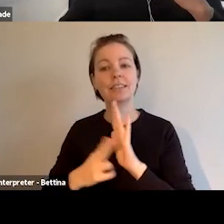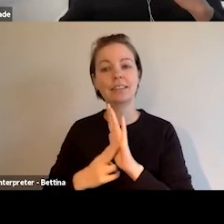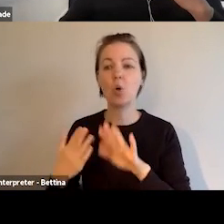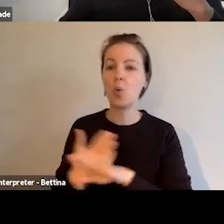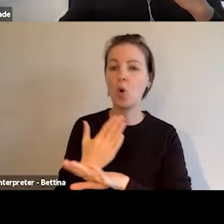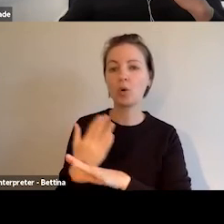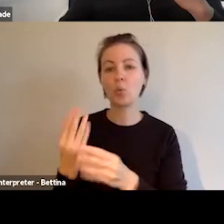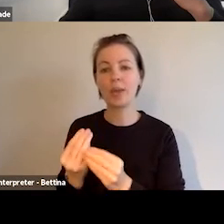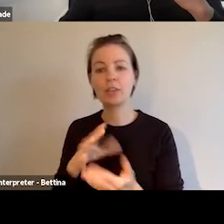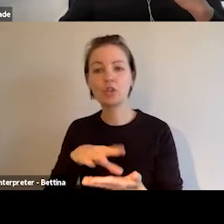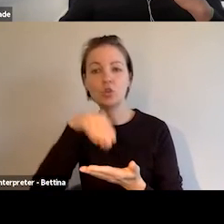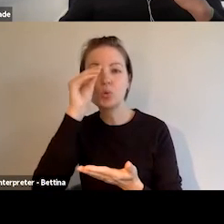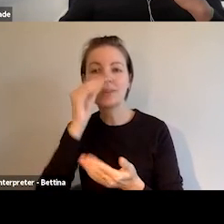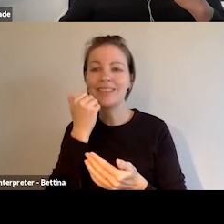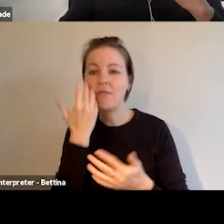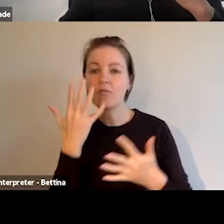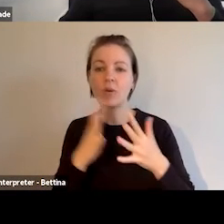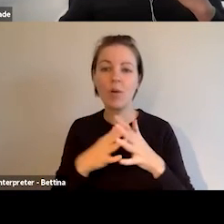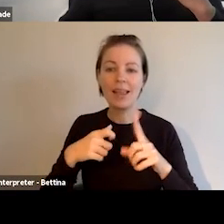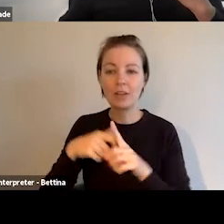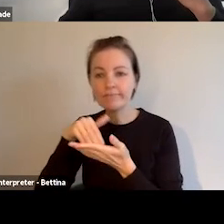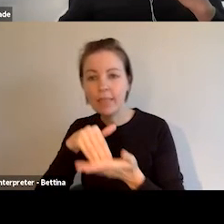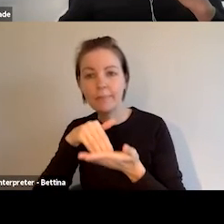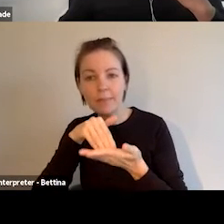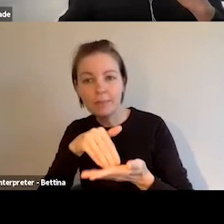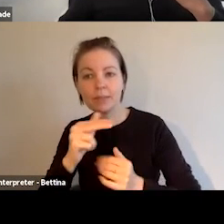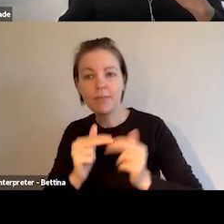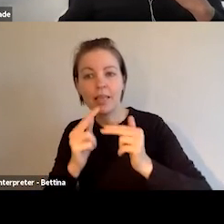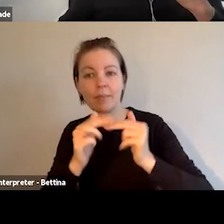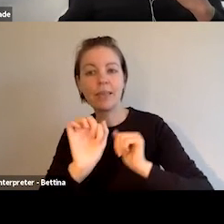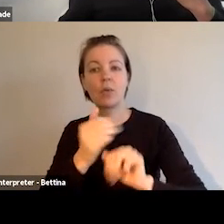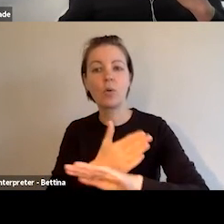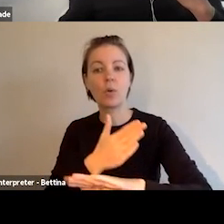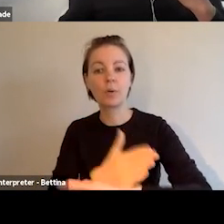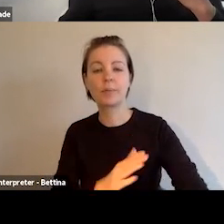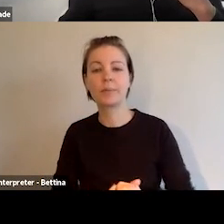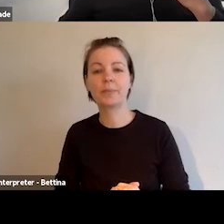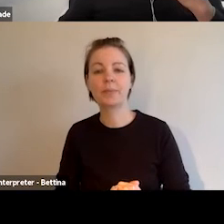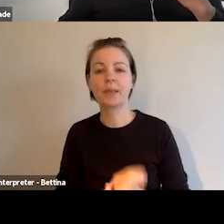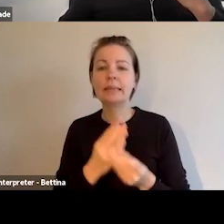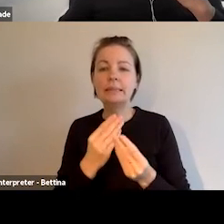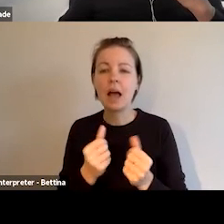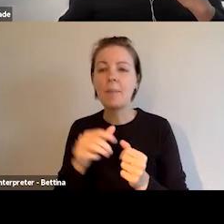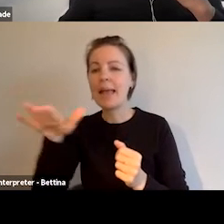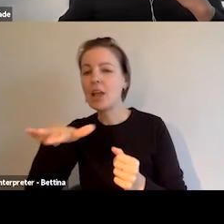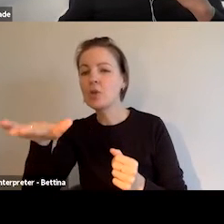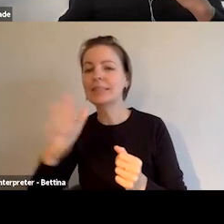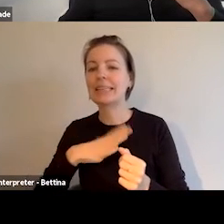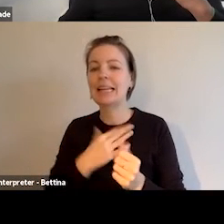each week assisting them with the development of the work for you and as we realize there were certain disciplinary areas that needed additional support, we would